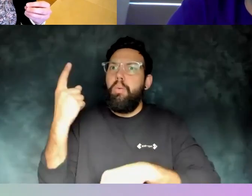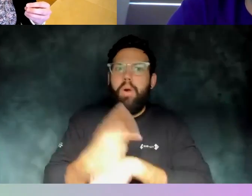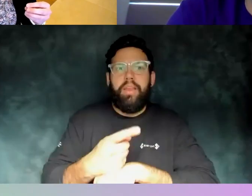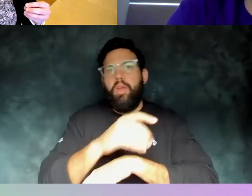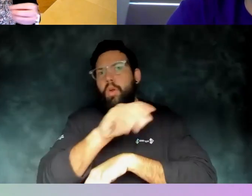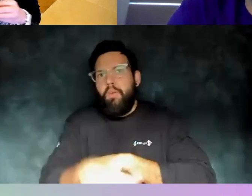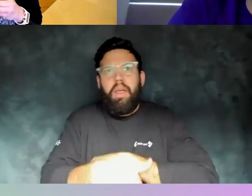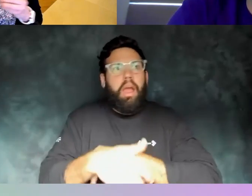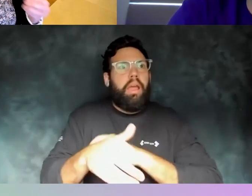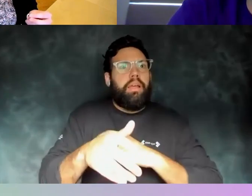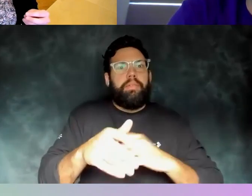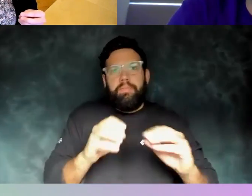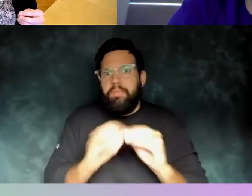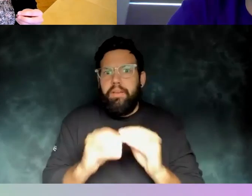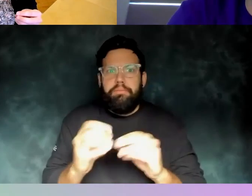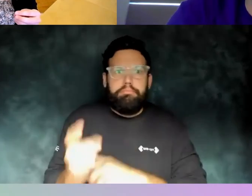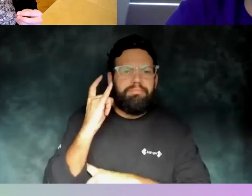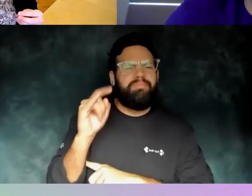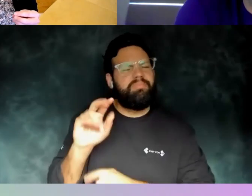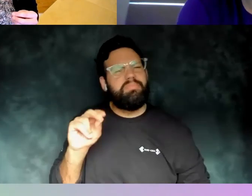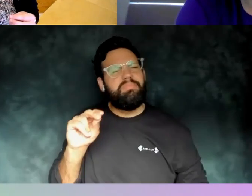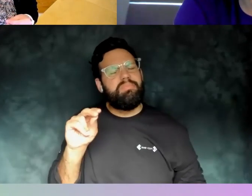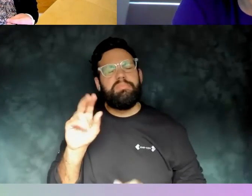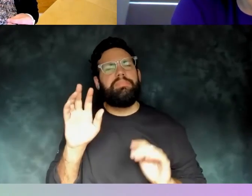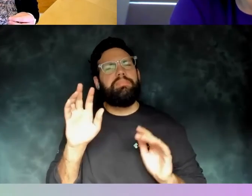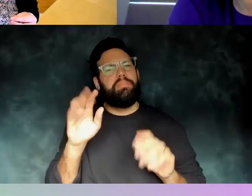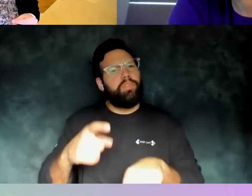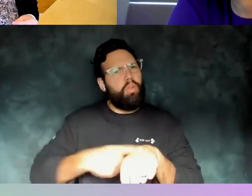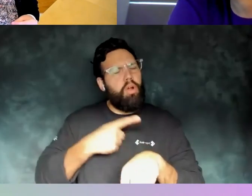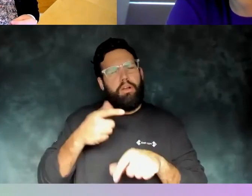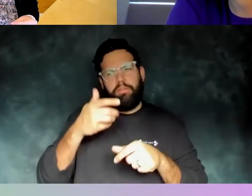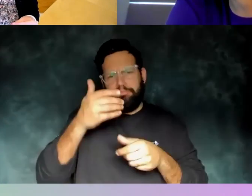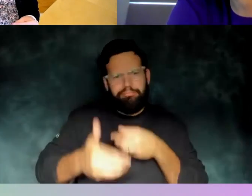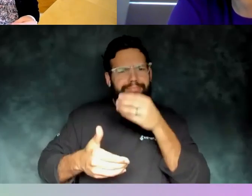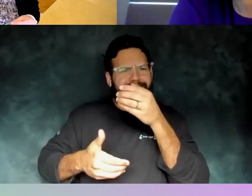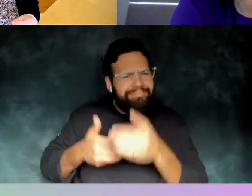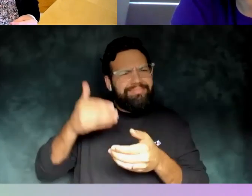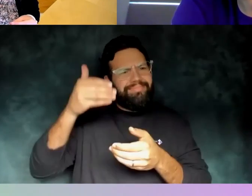they are doing when it comes to accessibility. Maybe that's a specialist in your team to have a conversation